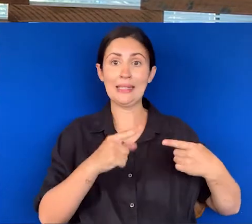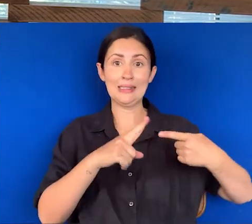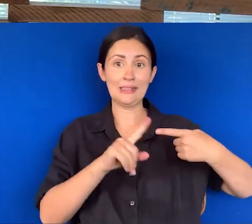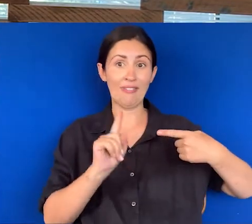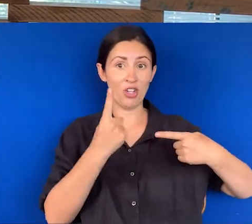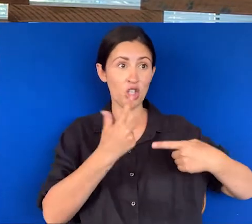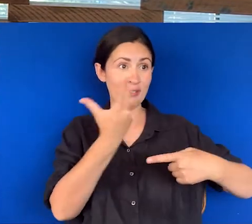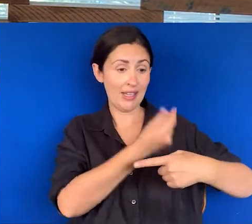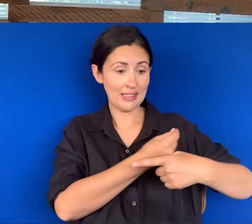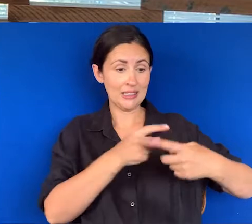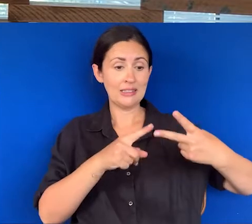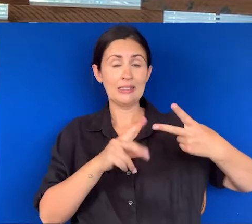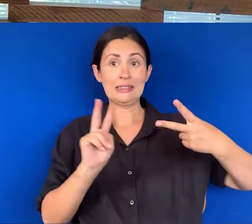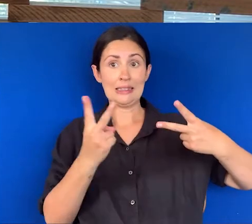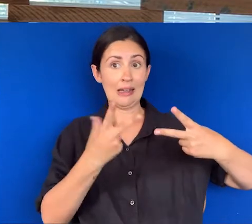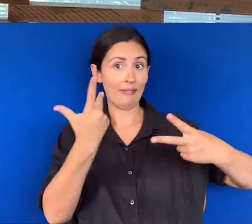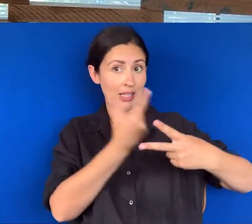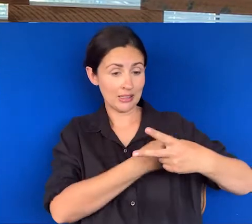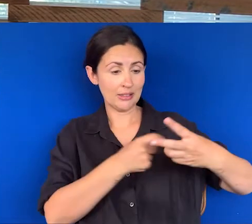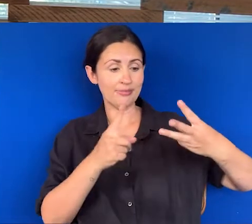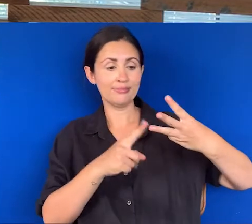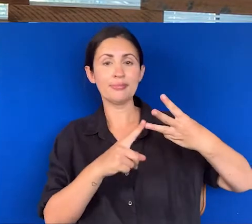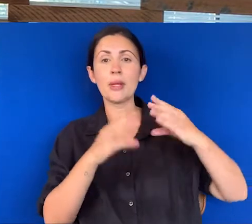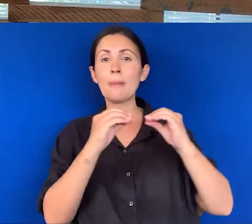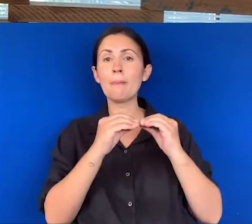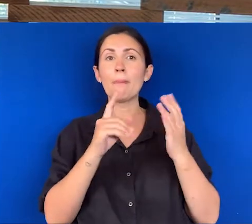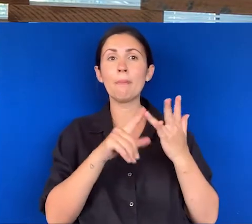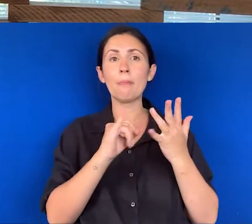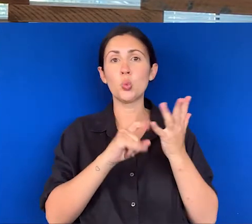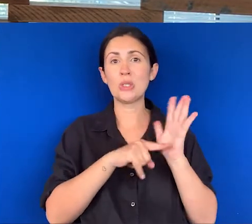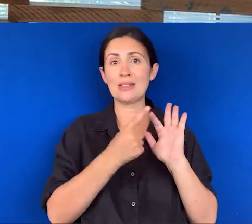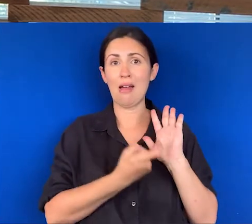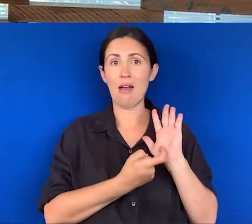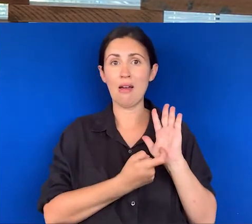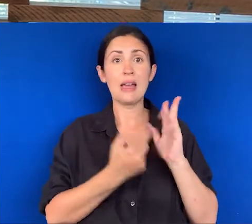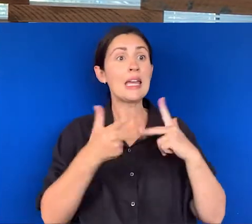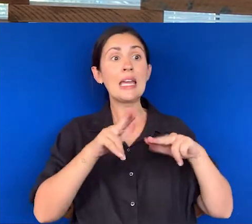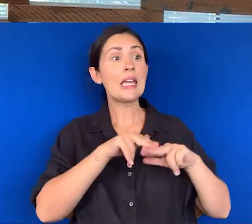and then, of course, your booster. And you should do that irrespective of whether you've had COVID or not,